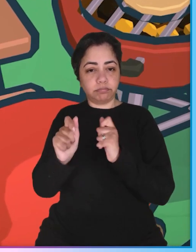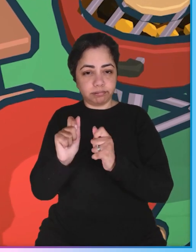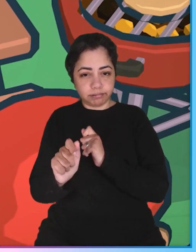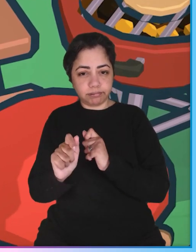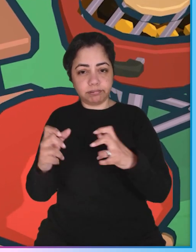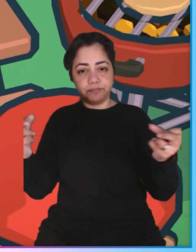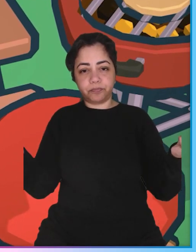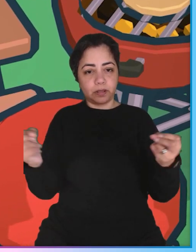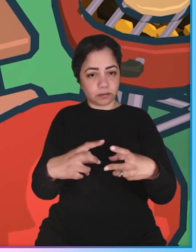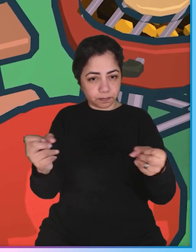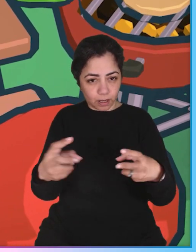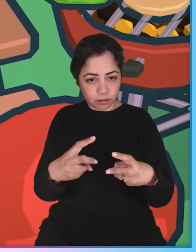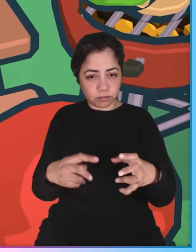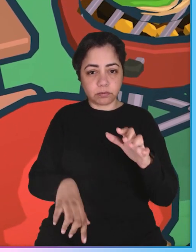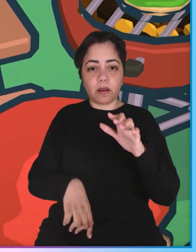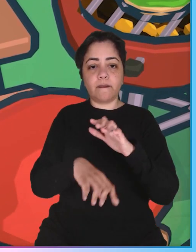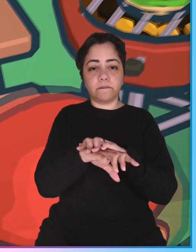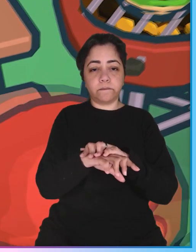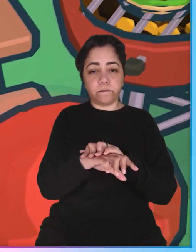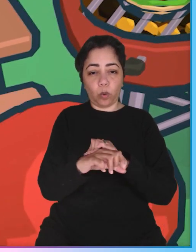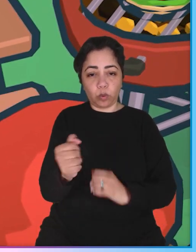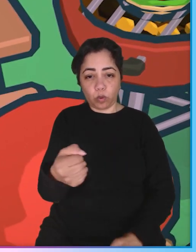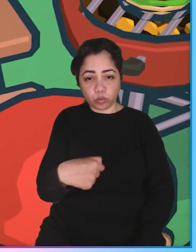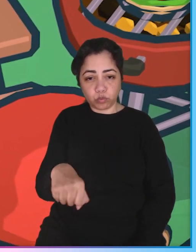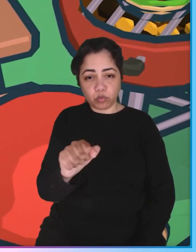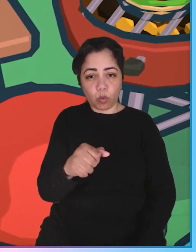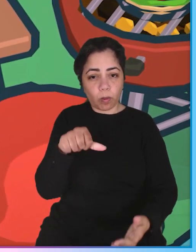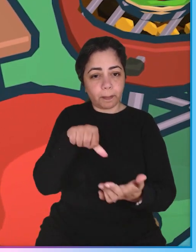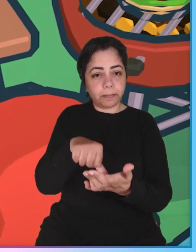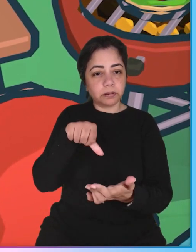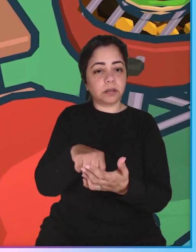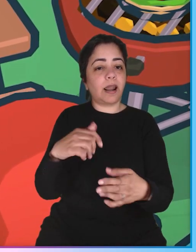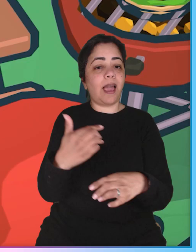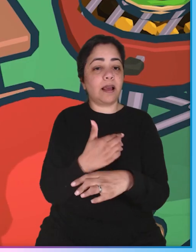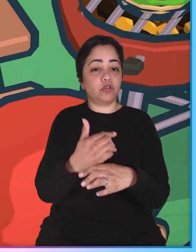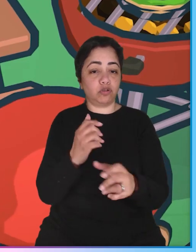As a small indie development studio, finding time and resources to invest in developing